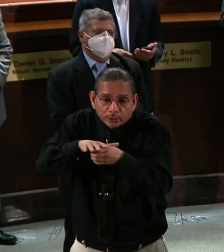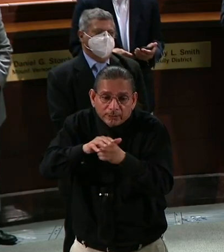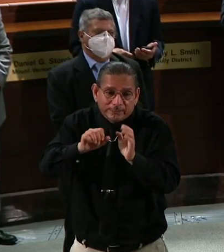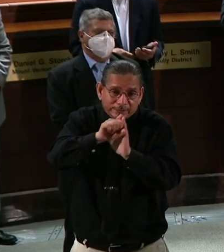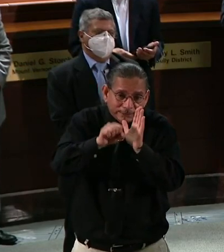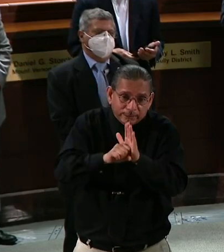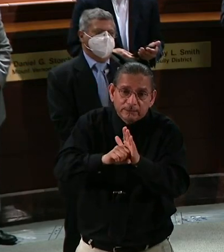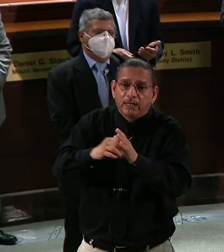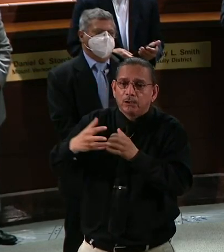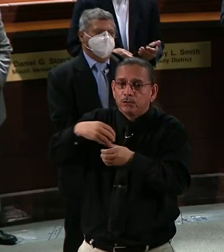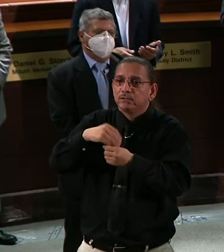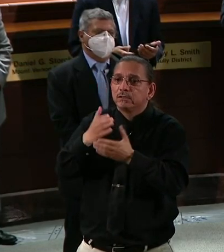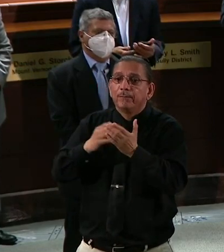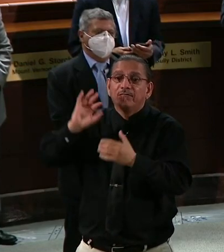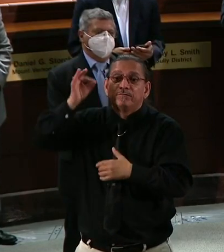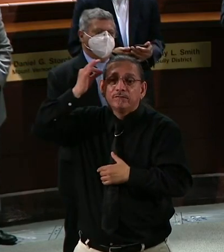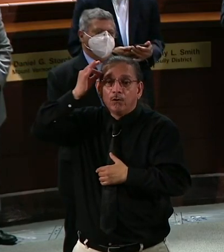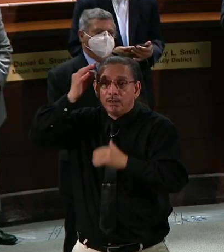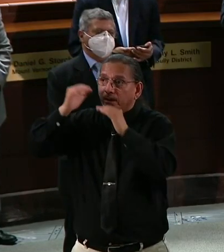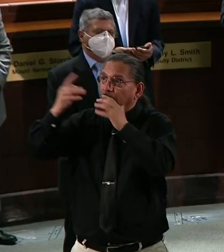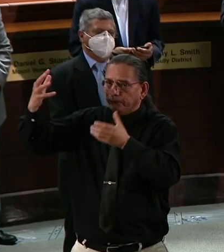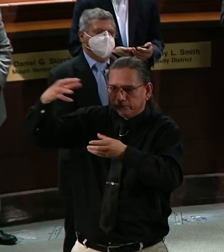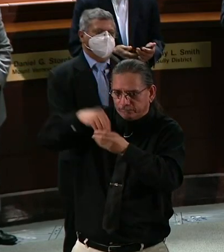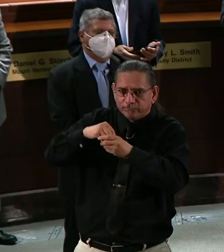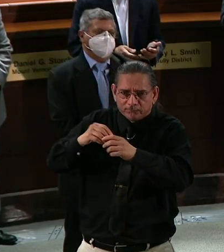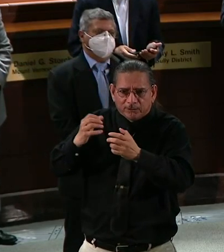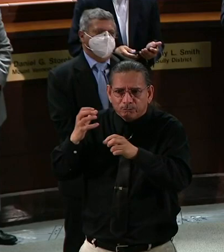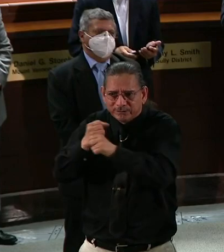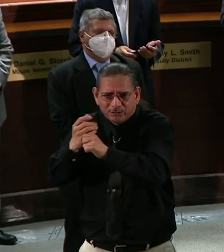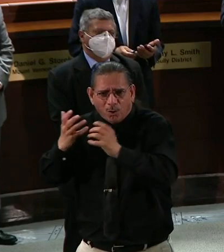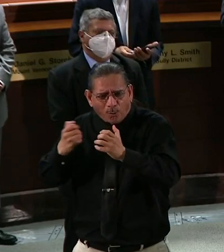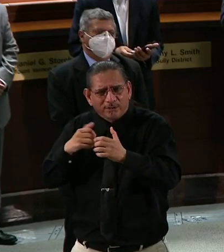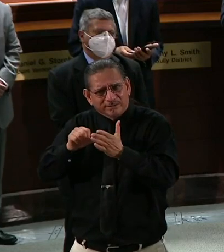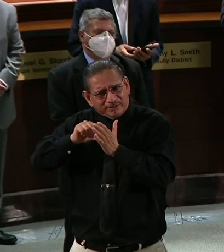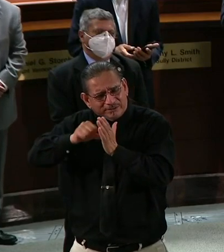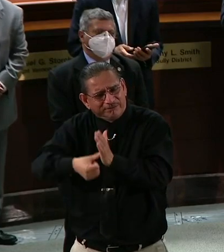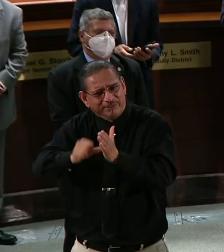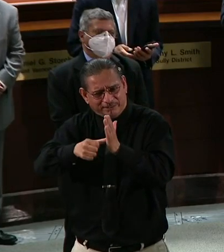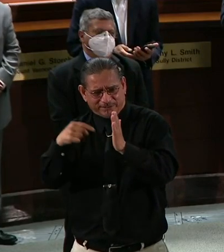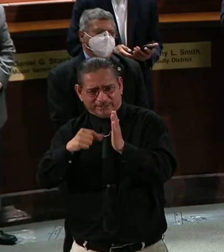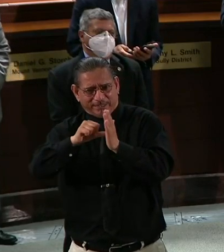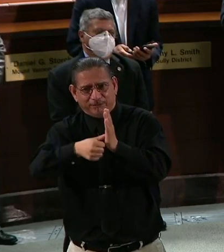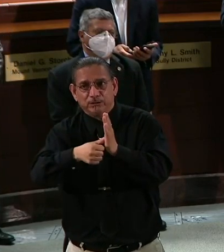STATE AND INCLUDING SOME AT THE FEDERAL LEVEL WITH THE